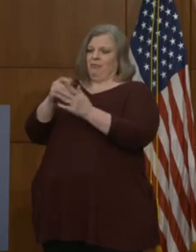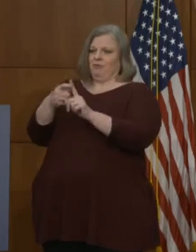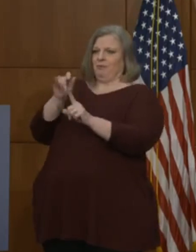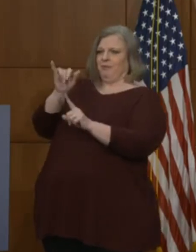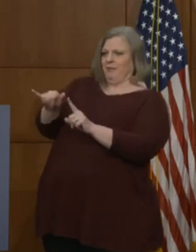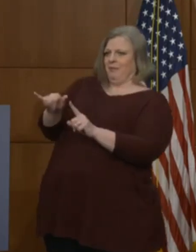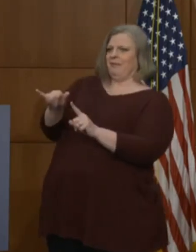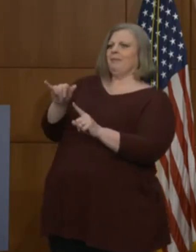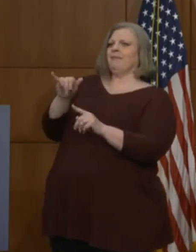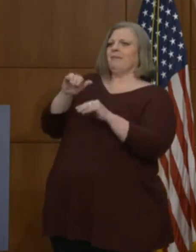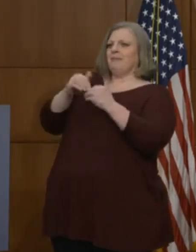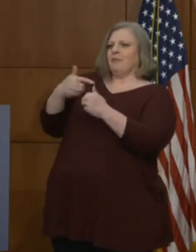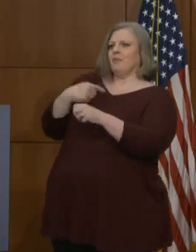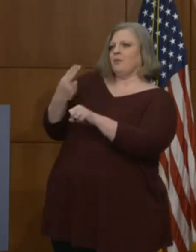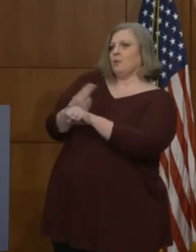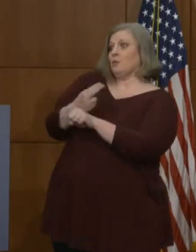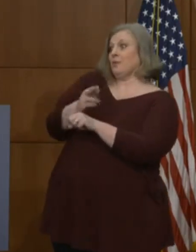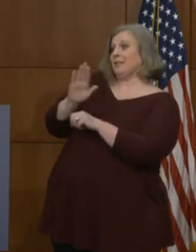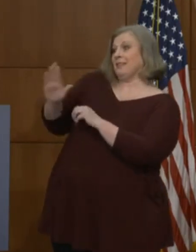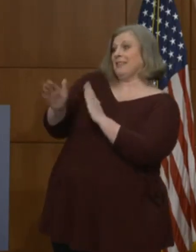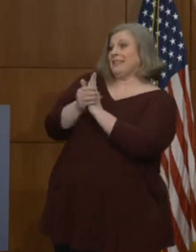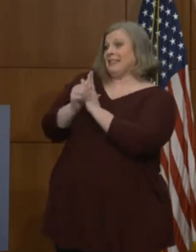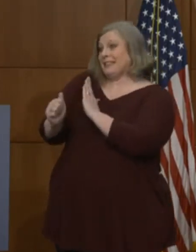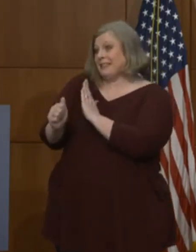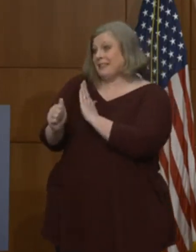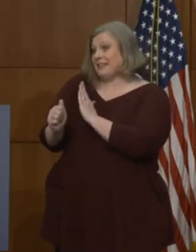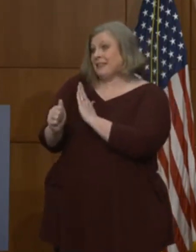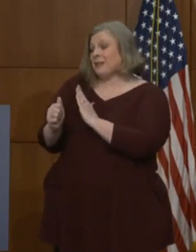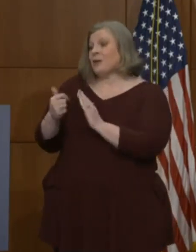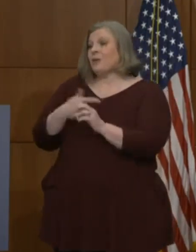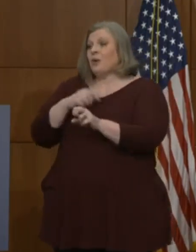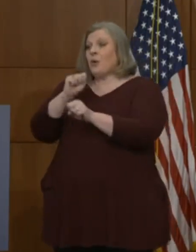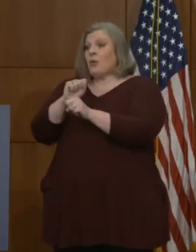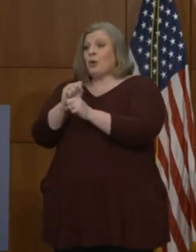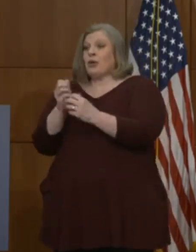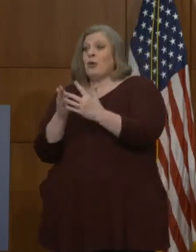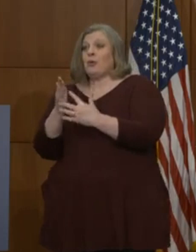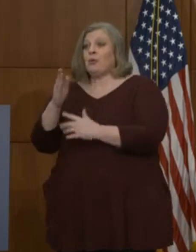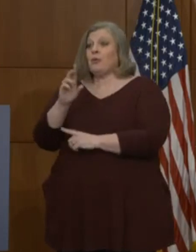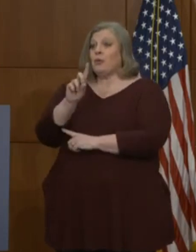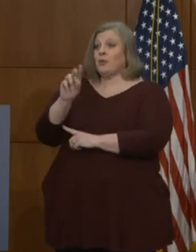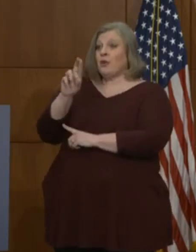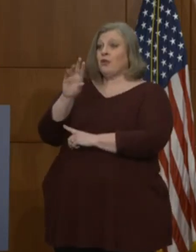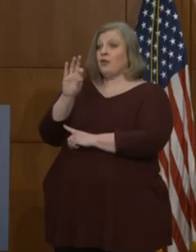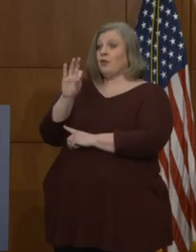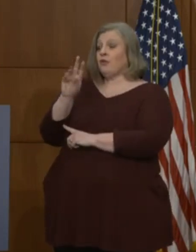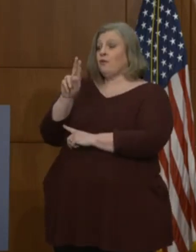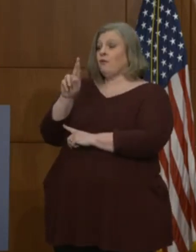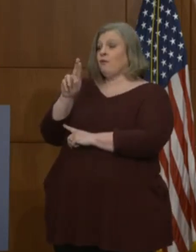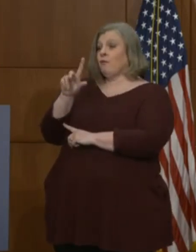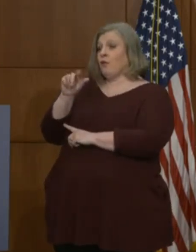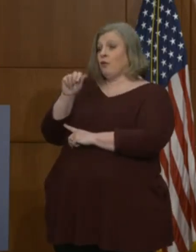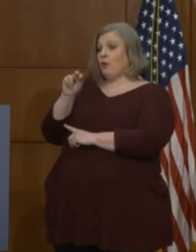EXAMPLE OF HOW THEY’RE BEING USED. AND HOW WERE- WERE MOVING USED. AND HOW WERE- WERE MOVING THROUGH DR FLYNAS AT EFFORTS- THROUGH DR FLYNAS AT EFFORTS- TO MAKE THEM AVAILABLE- IN LONG